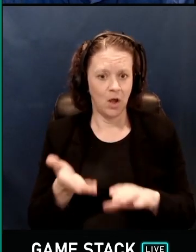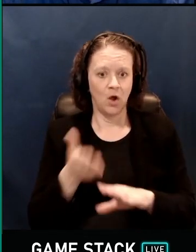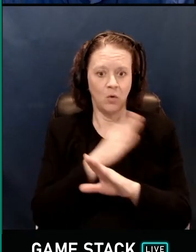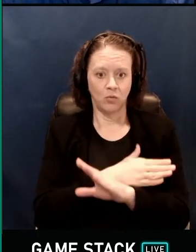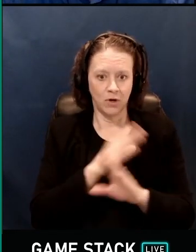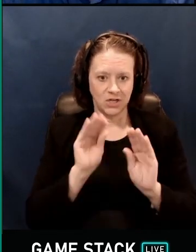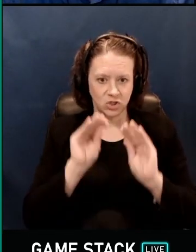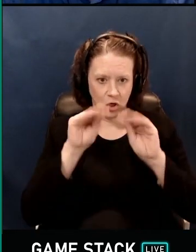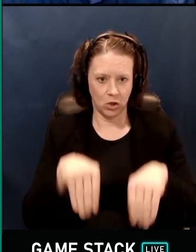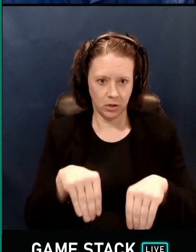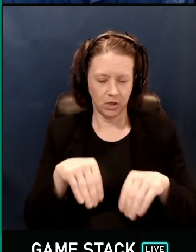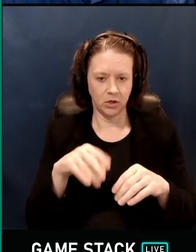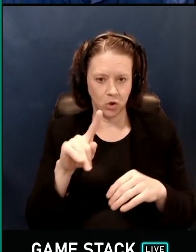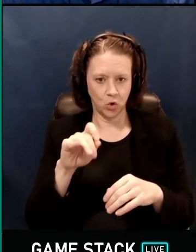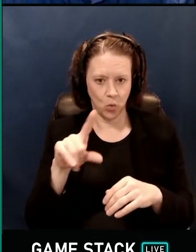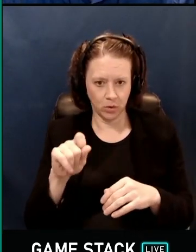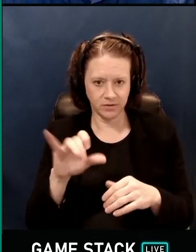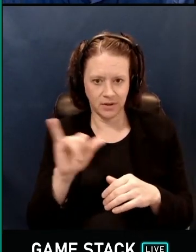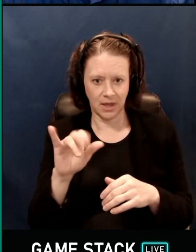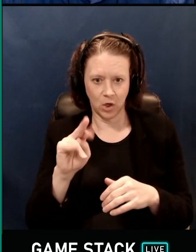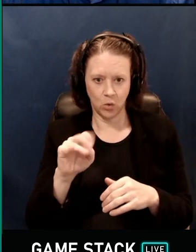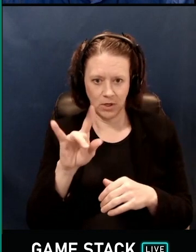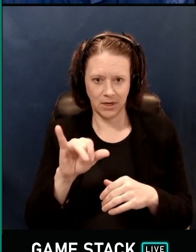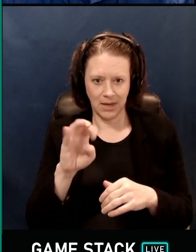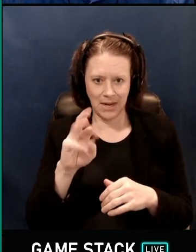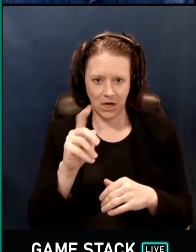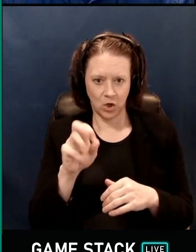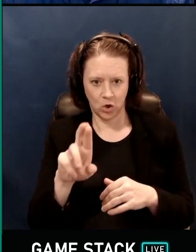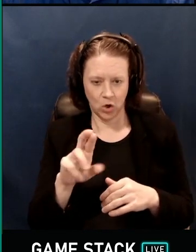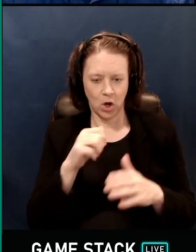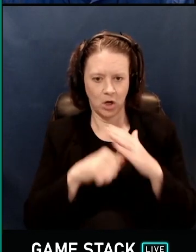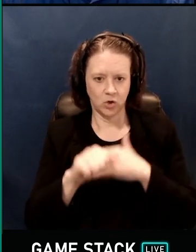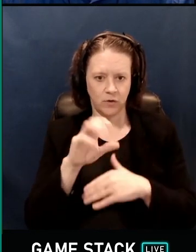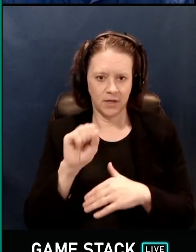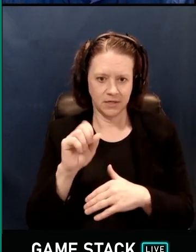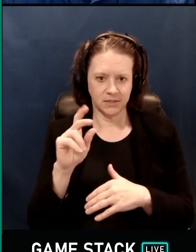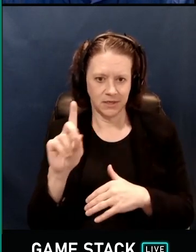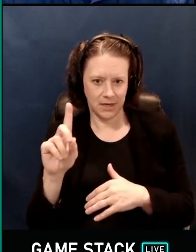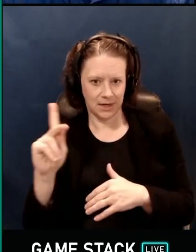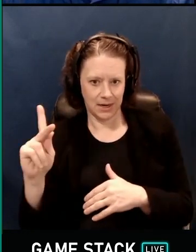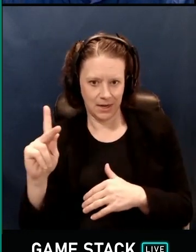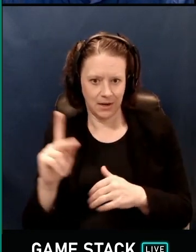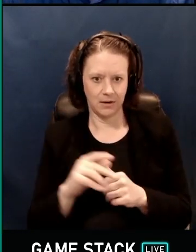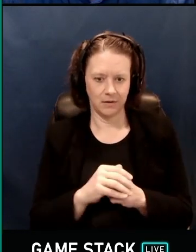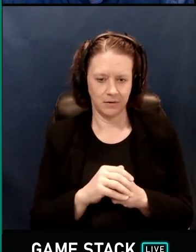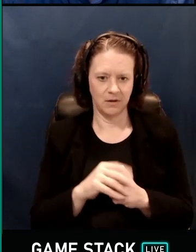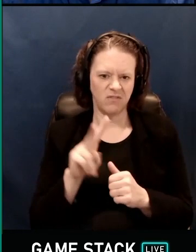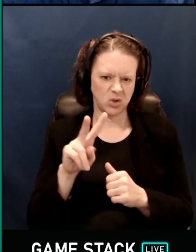like Unity Editor, Android SDK, Visual Studio and so on.